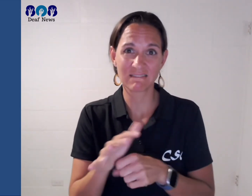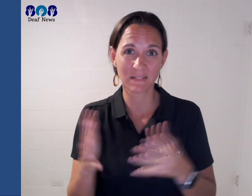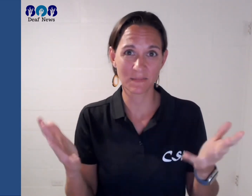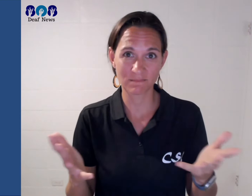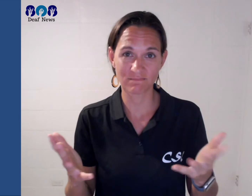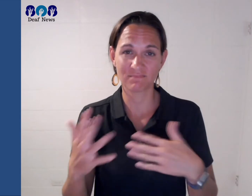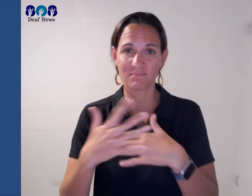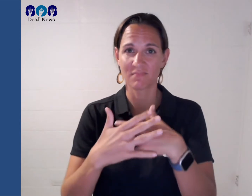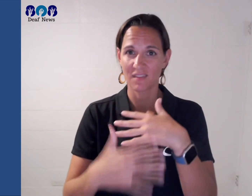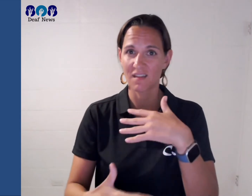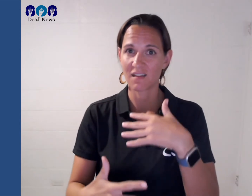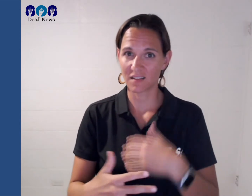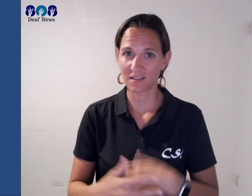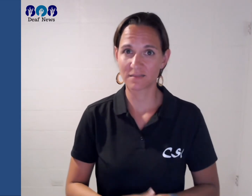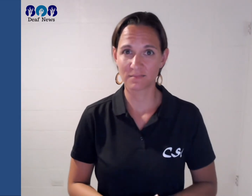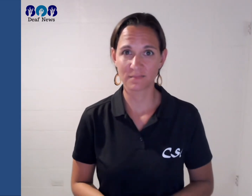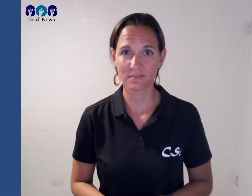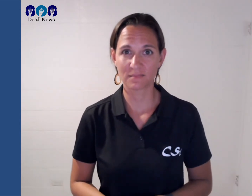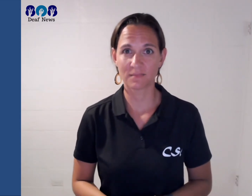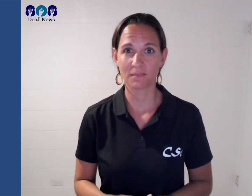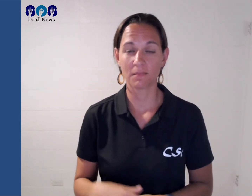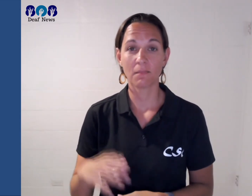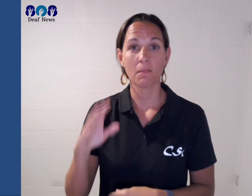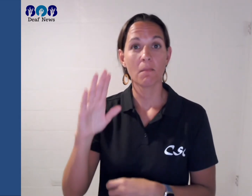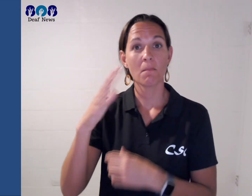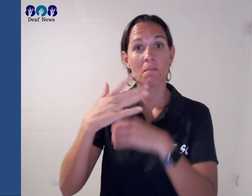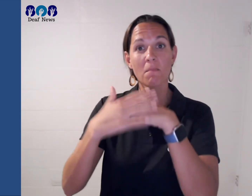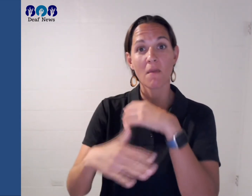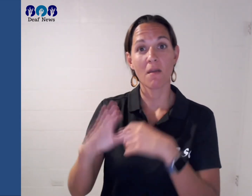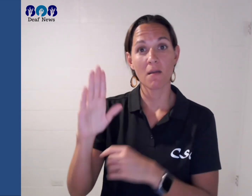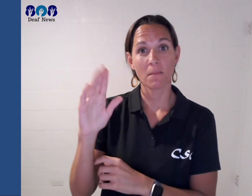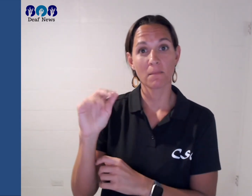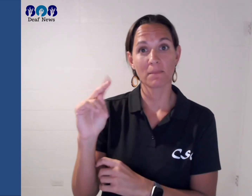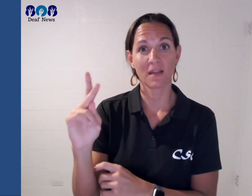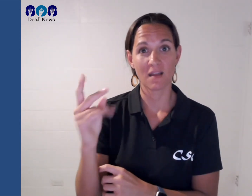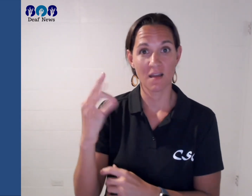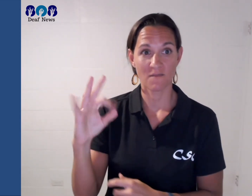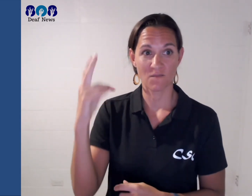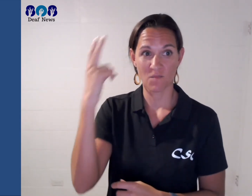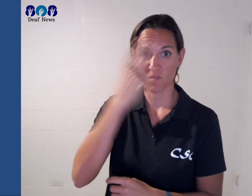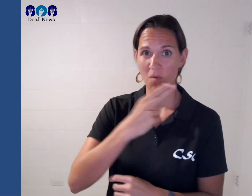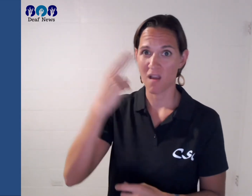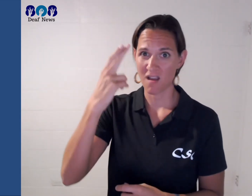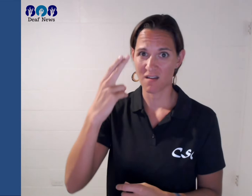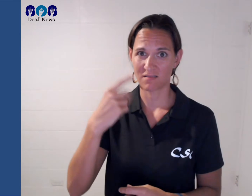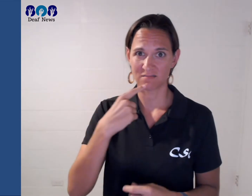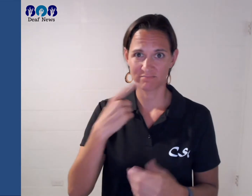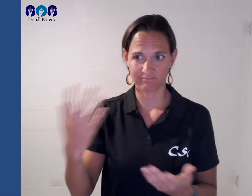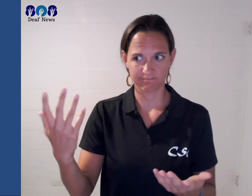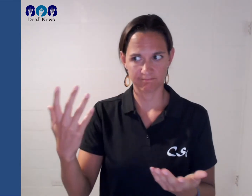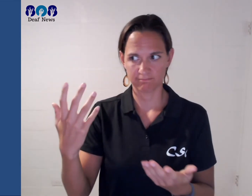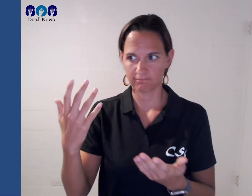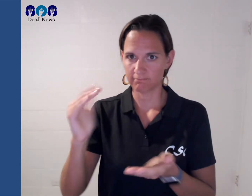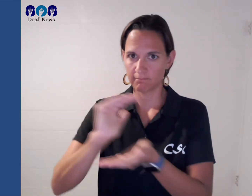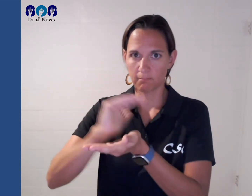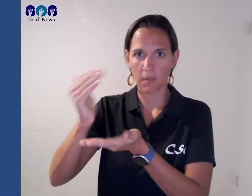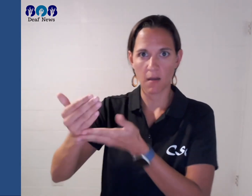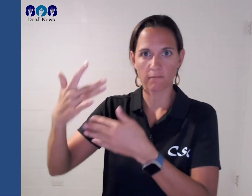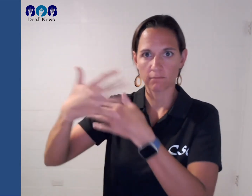very low supply of blood. Blood Bank of Hawaii has said their facilities are on the verge of